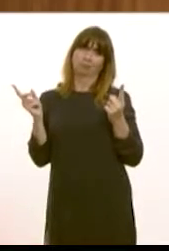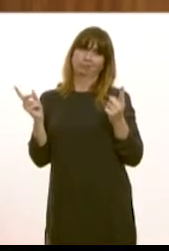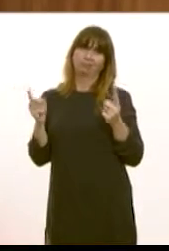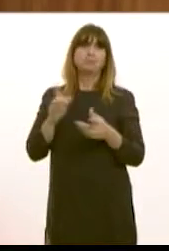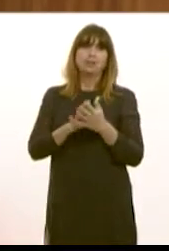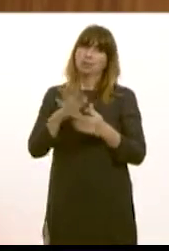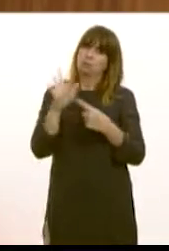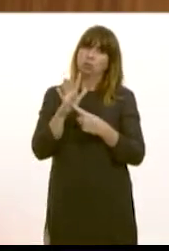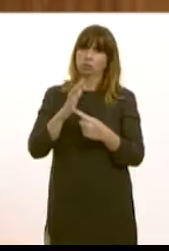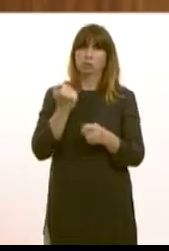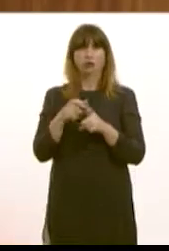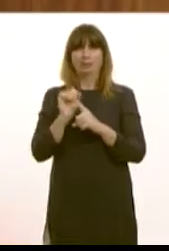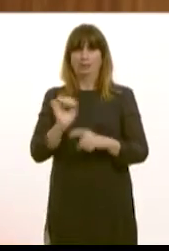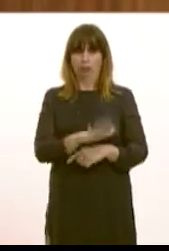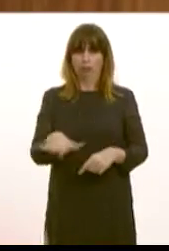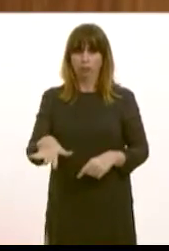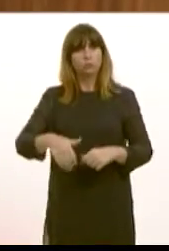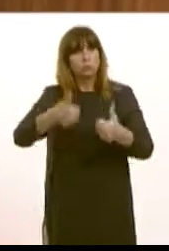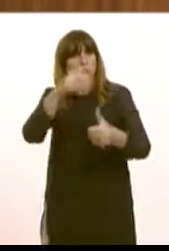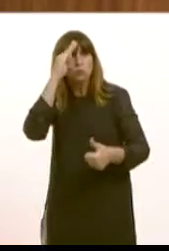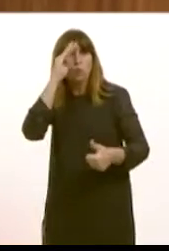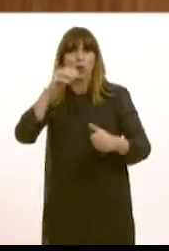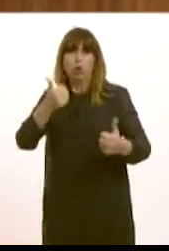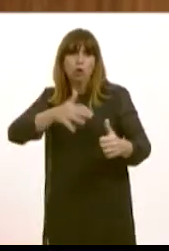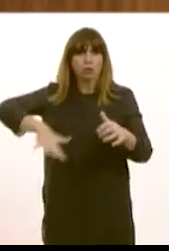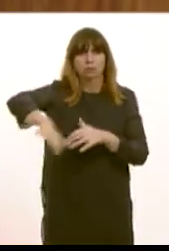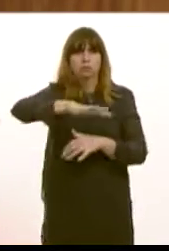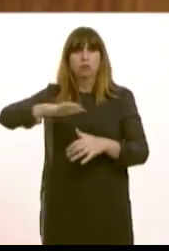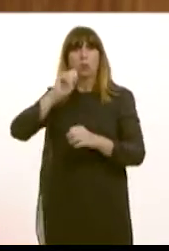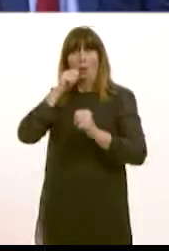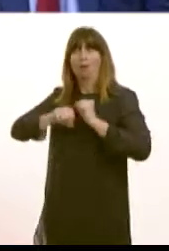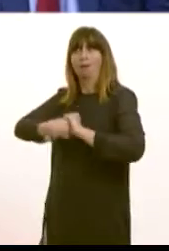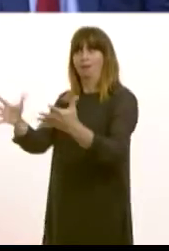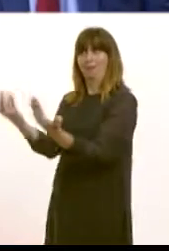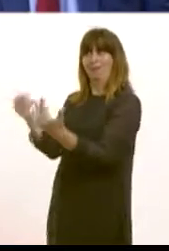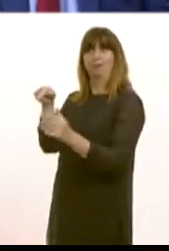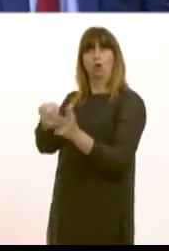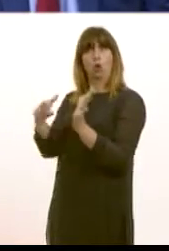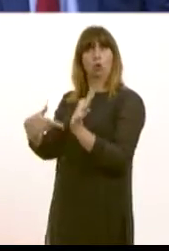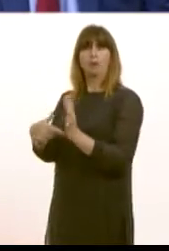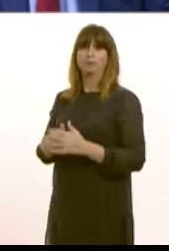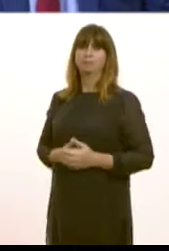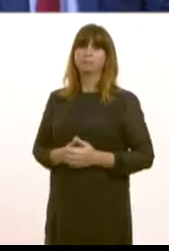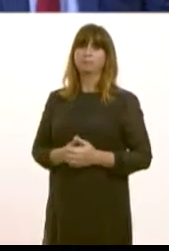is important, and that will be very much part of the campaign that weíre launching in October.